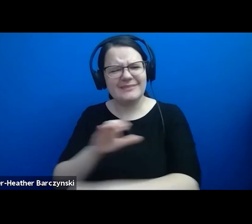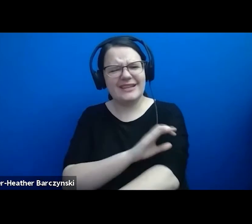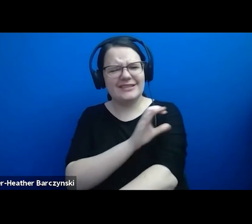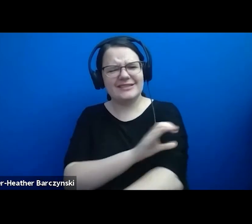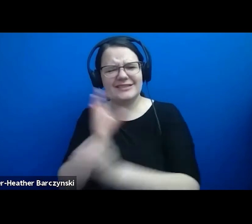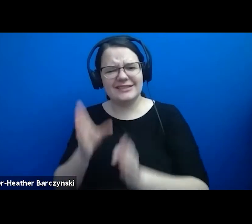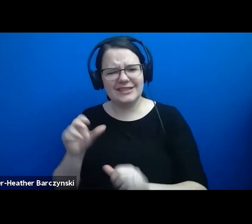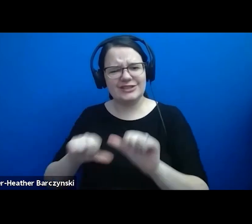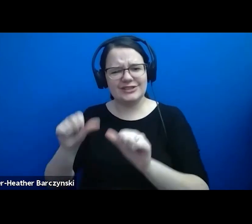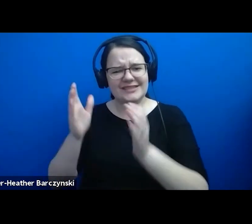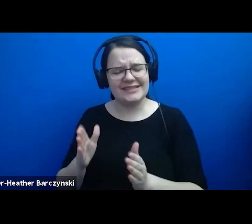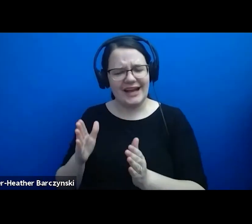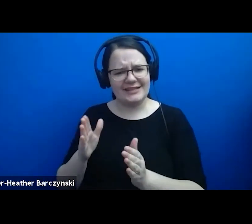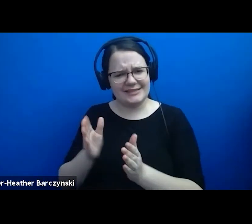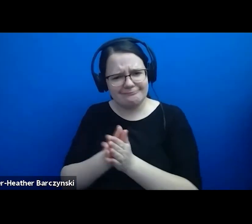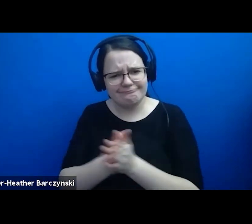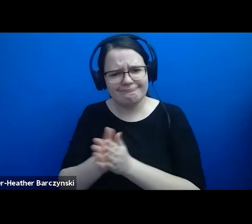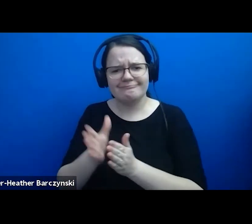and a team of other scientists working with that person